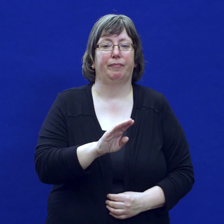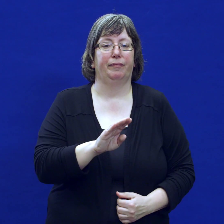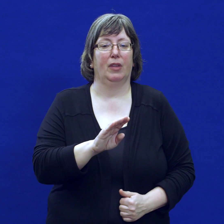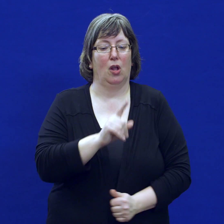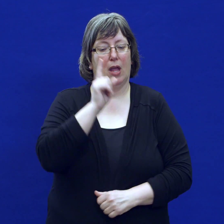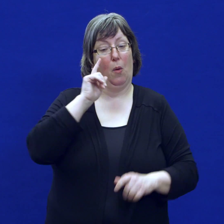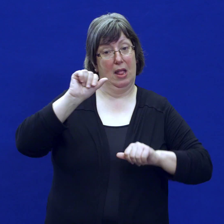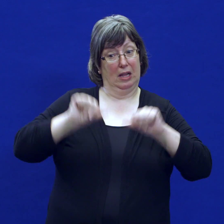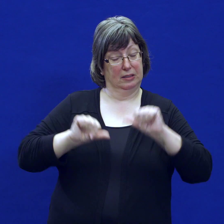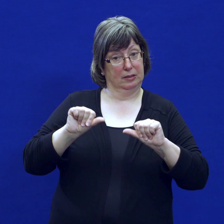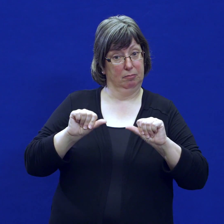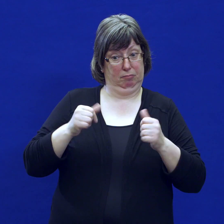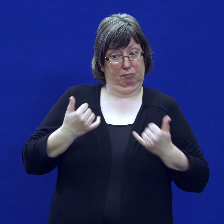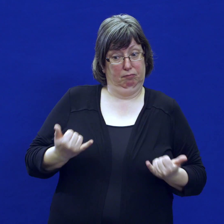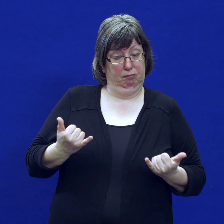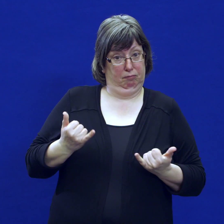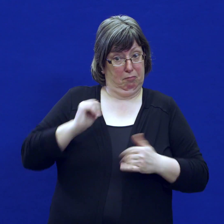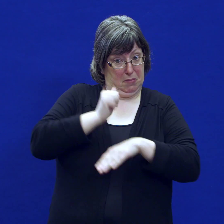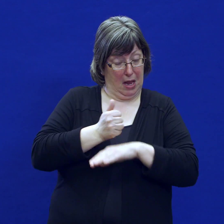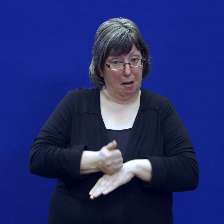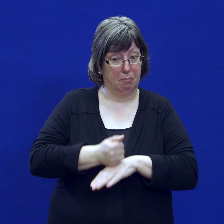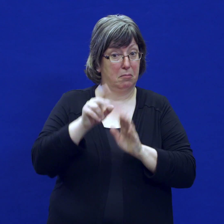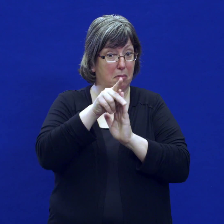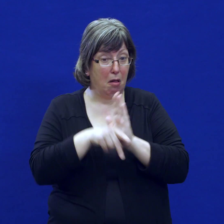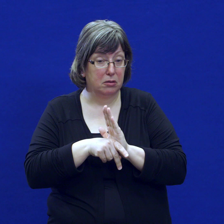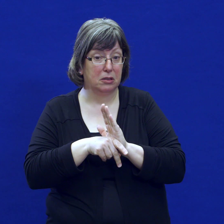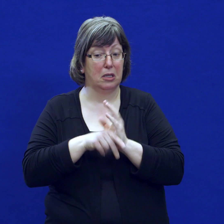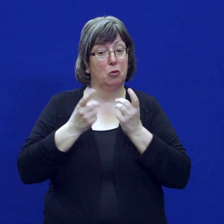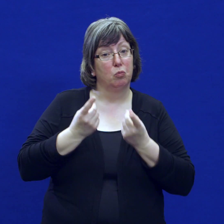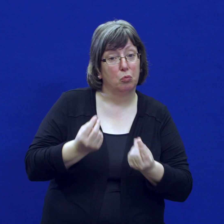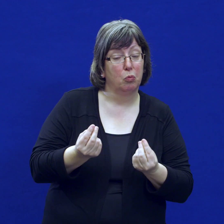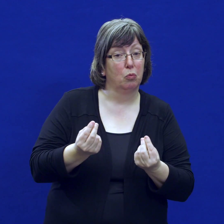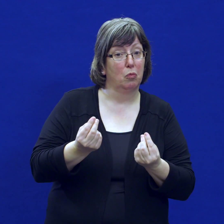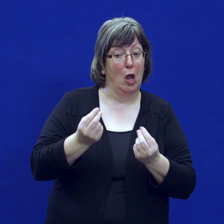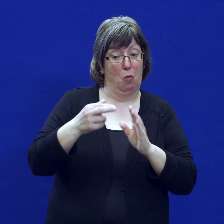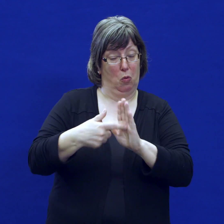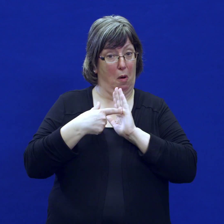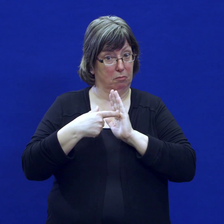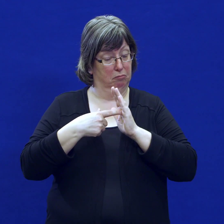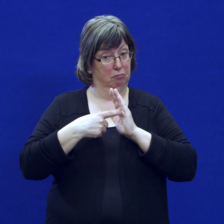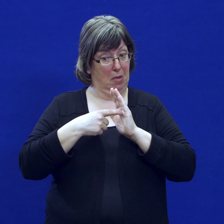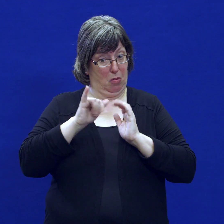assess whether existing measures, policies, practices and requirements